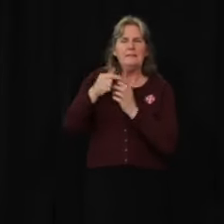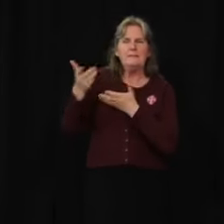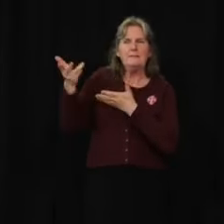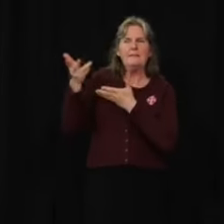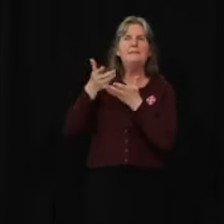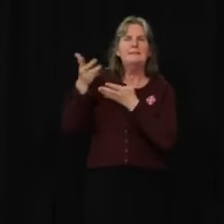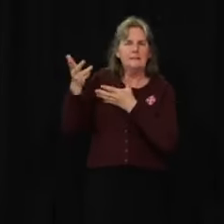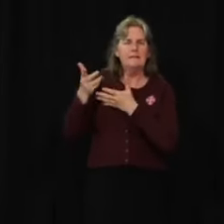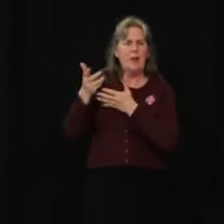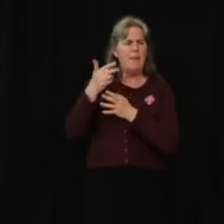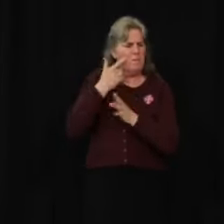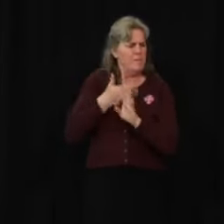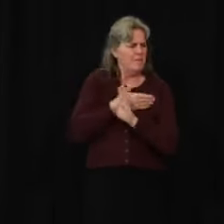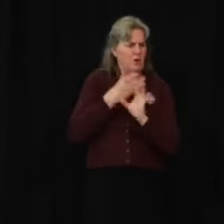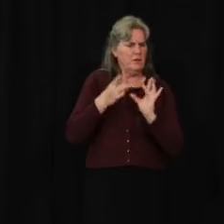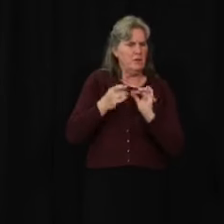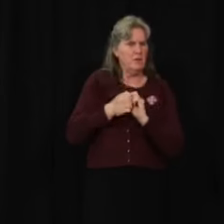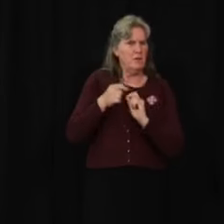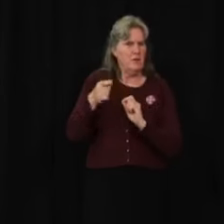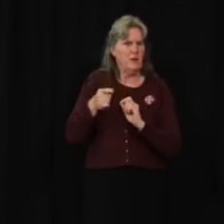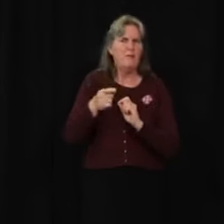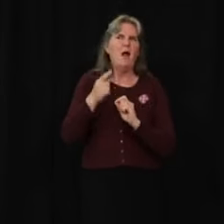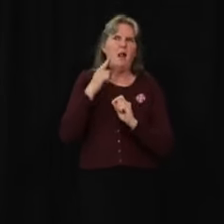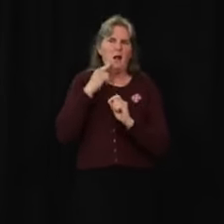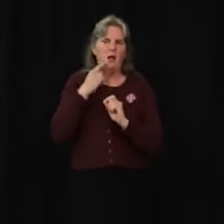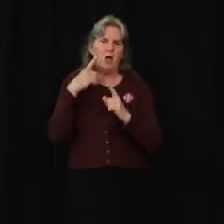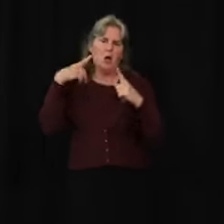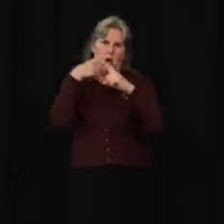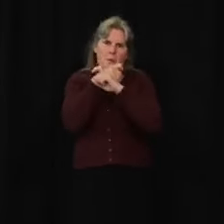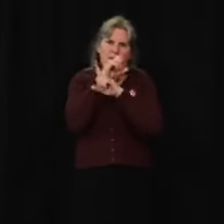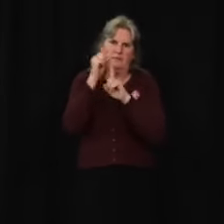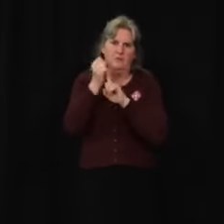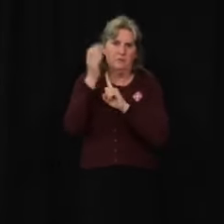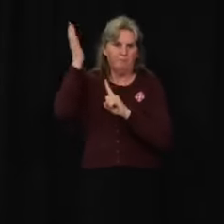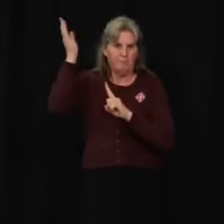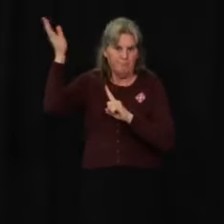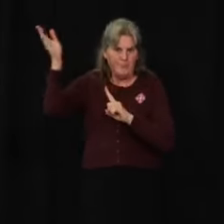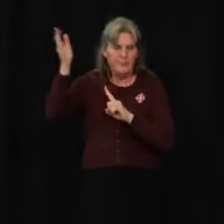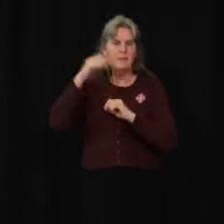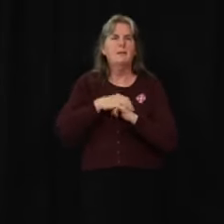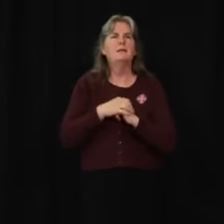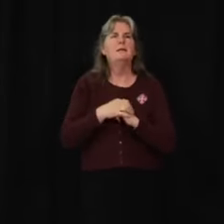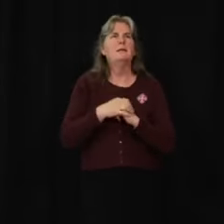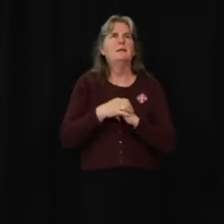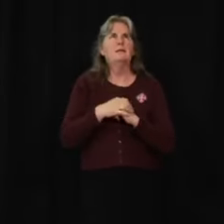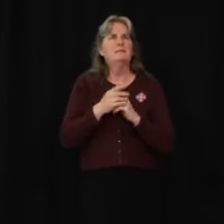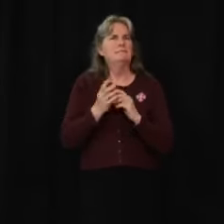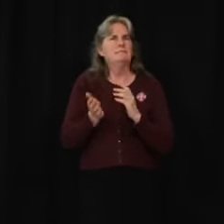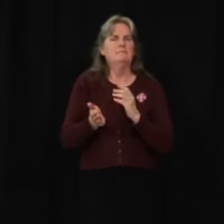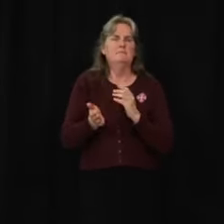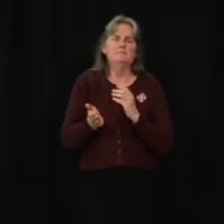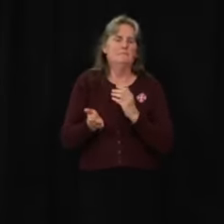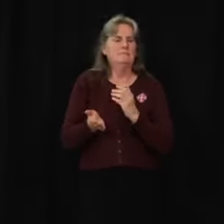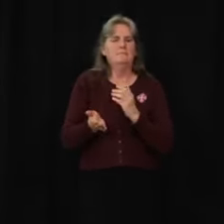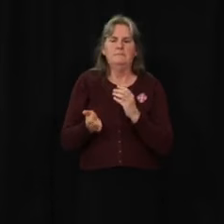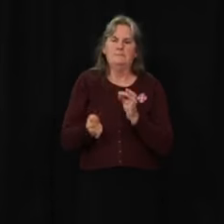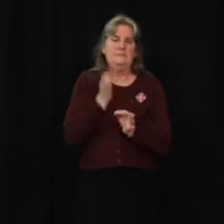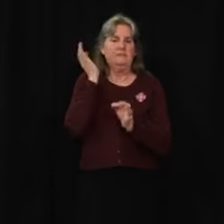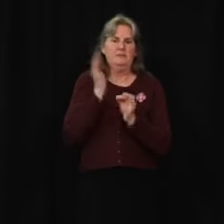Yukon.ca and look at the guidelines that will he presented there. But also the phone not -- the phone numbers that are there to